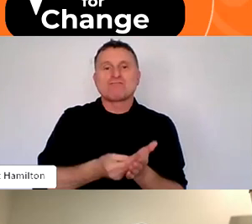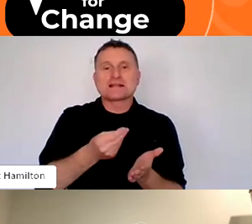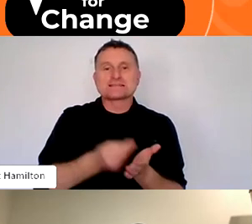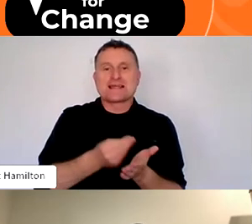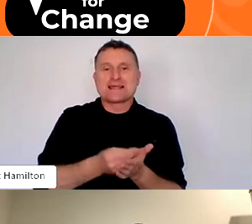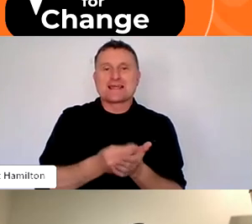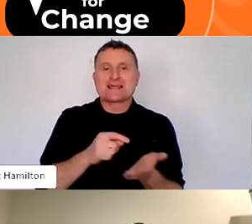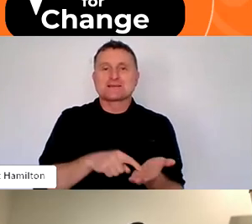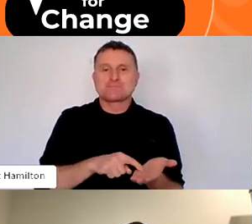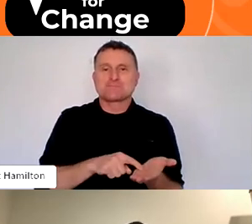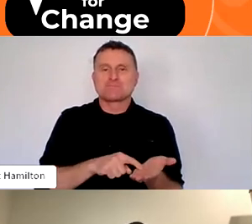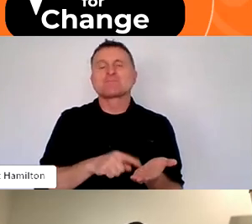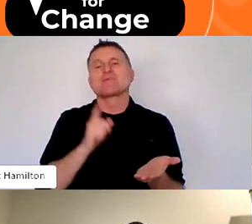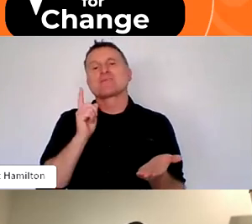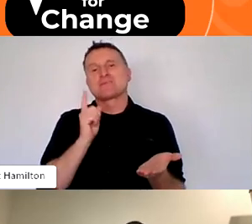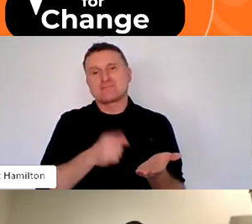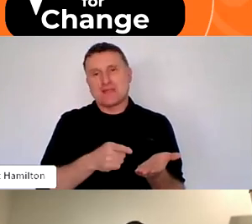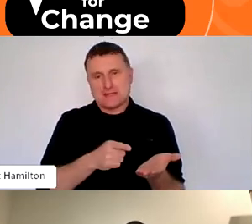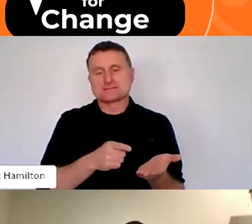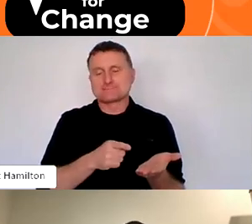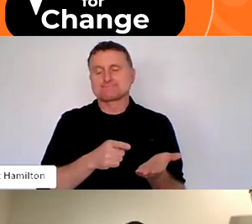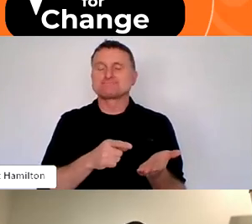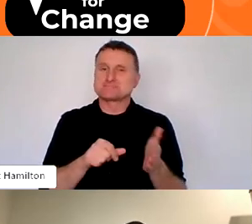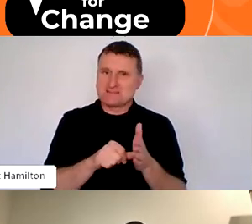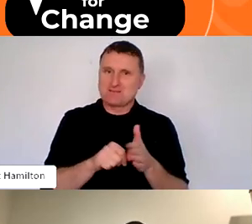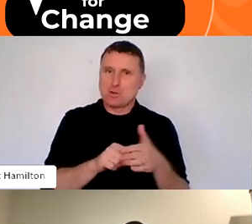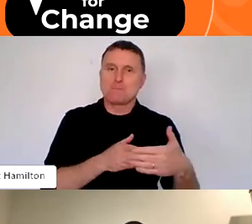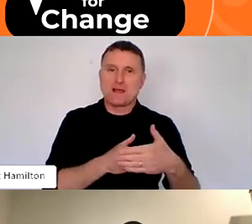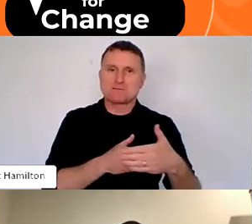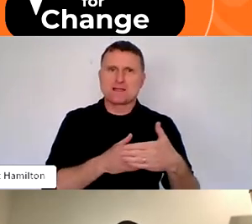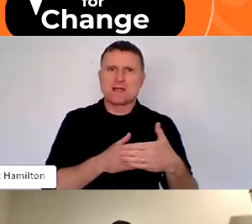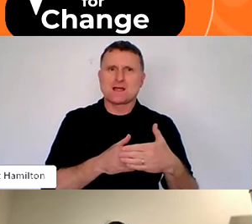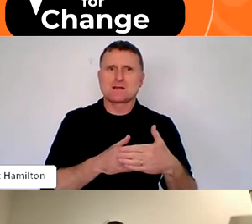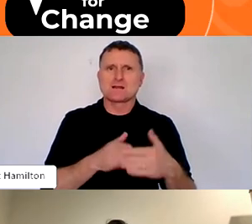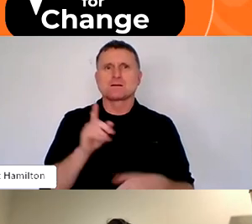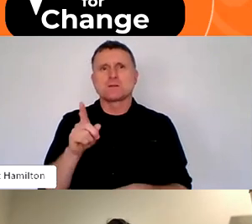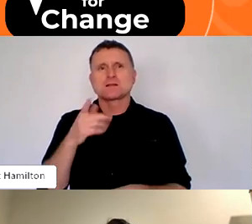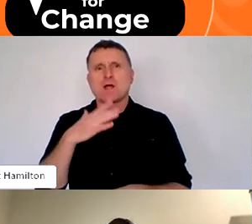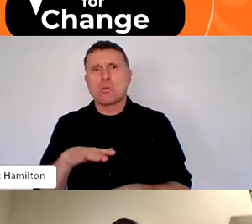However, I'd like to draw attention to the way that we provide the